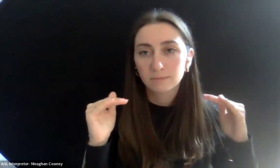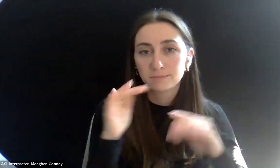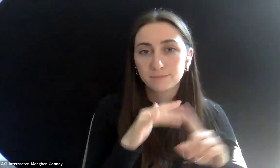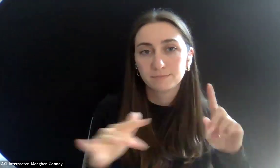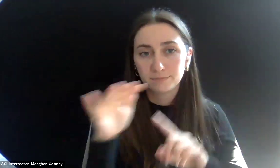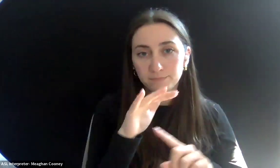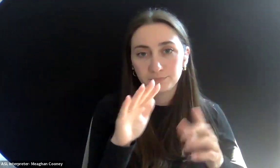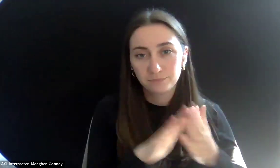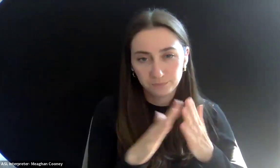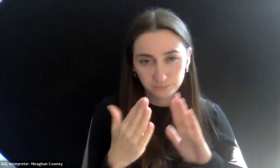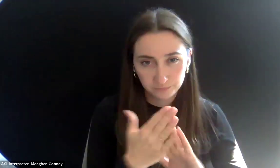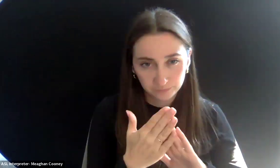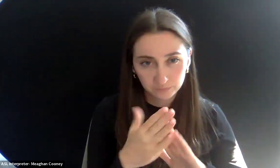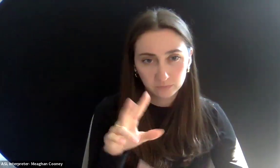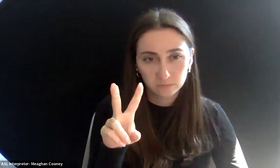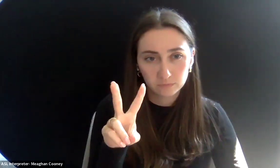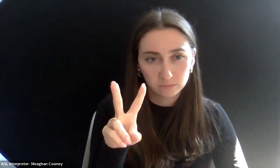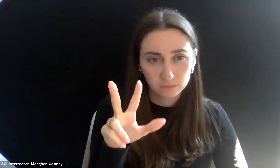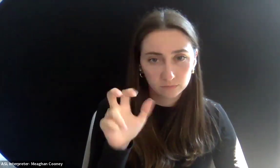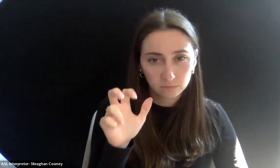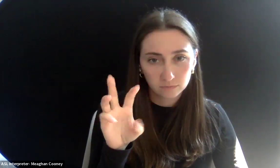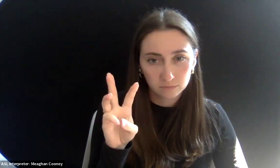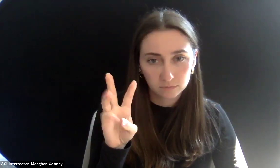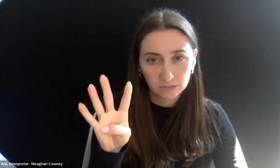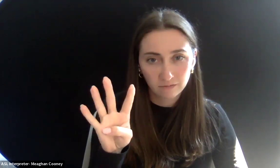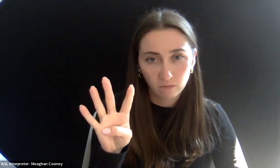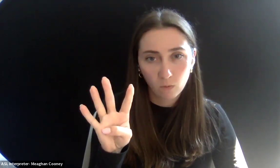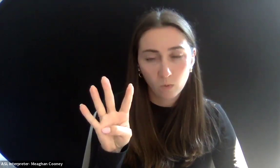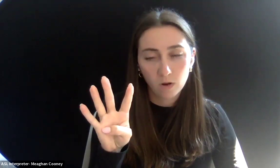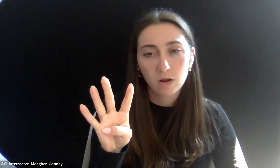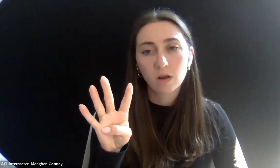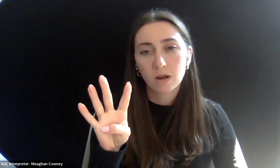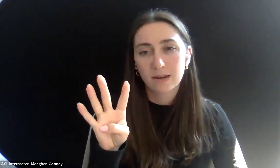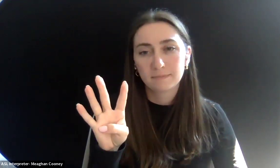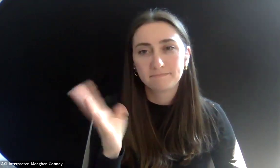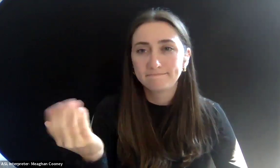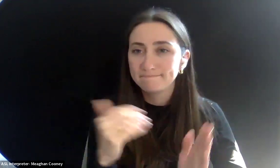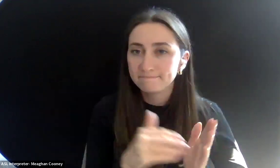project filings and again we don't think there's big surprise here.